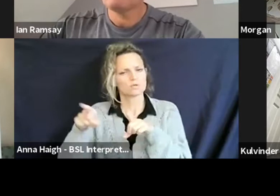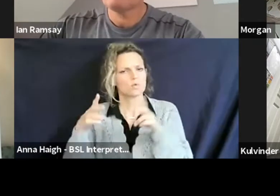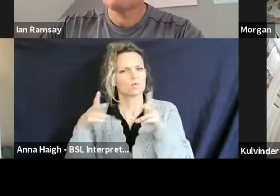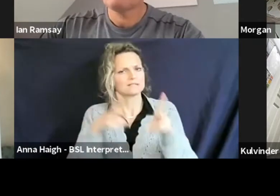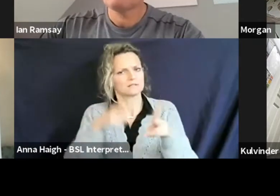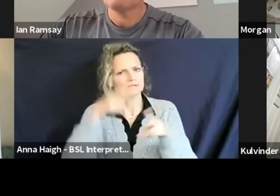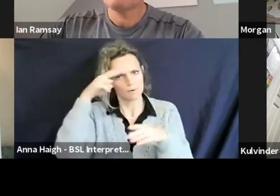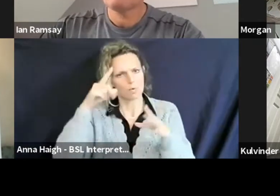We work with our disability staff network and we are improving message all the time, we use Yammer and the